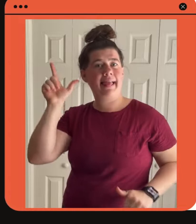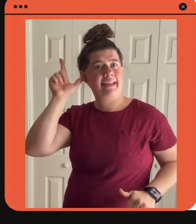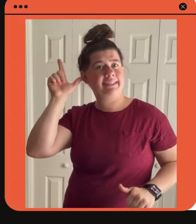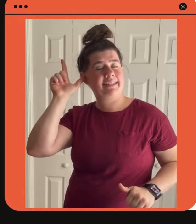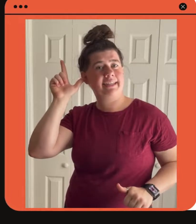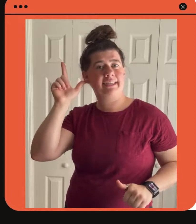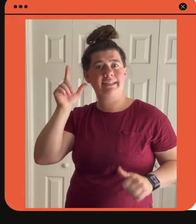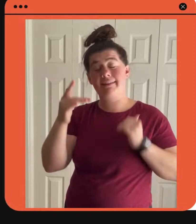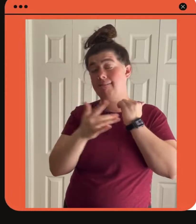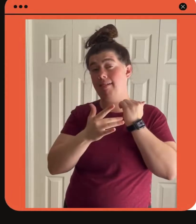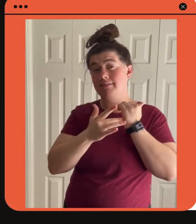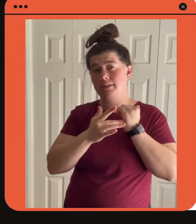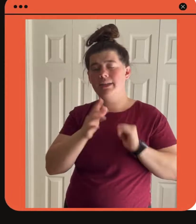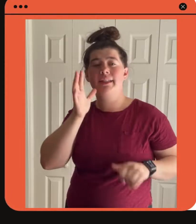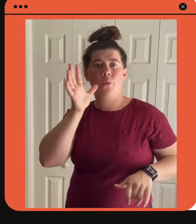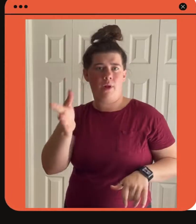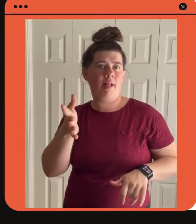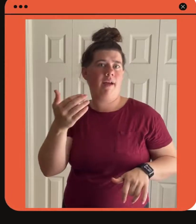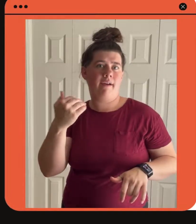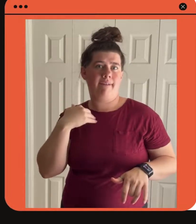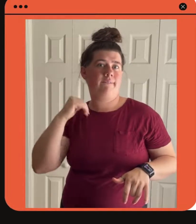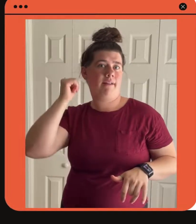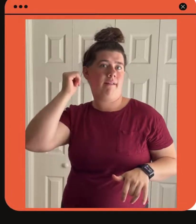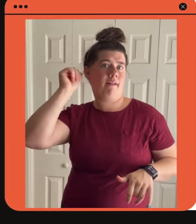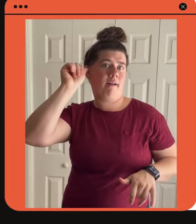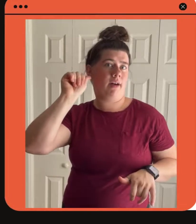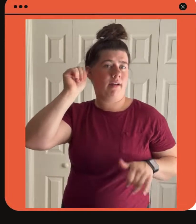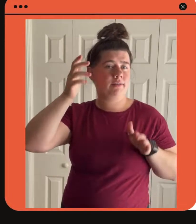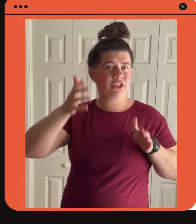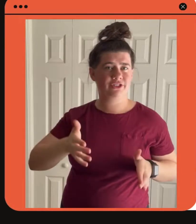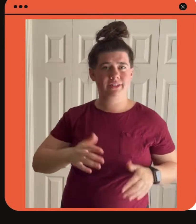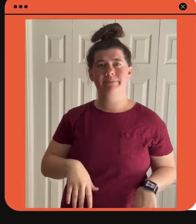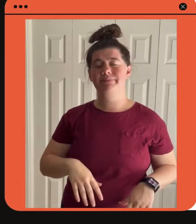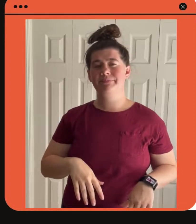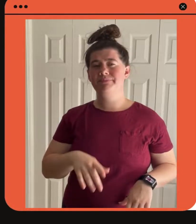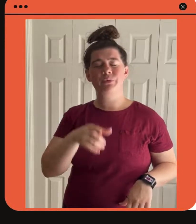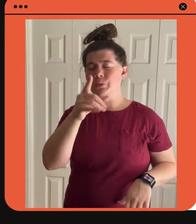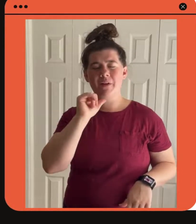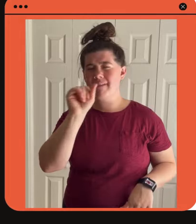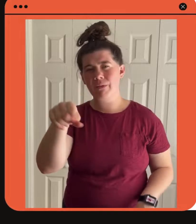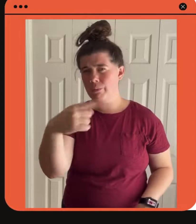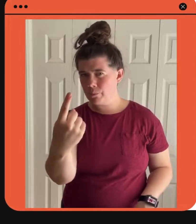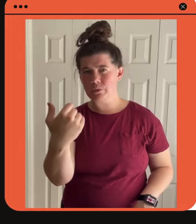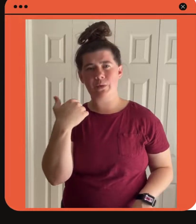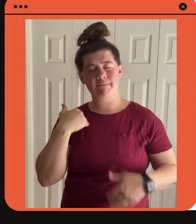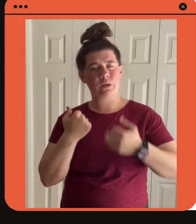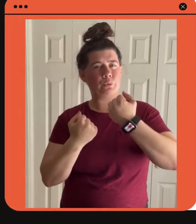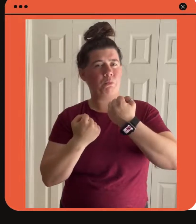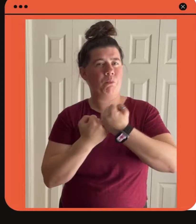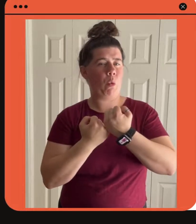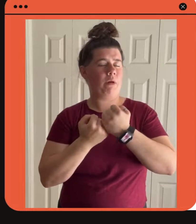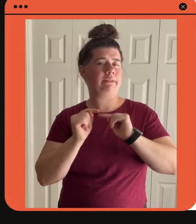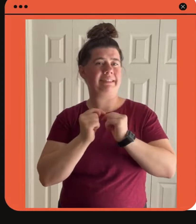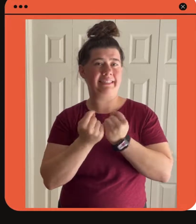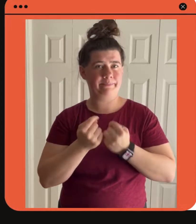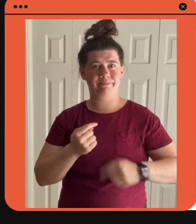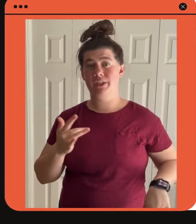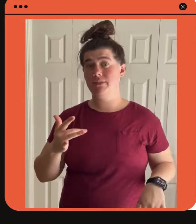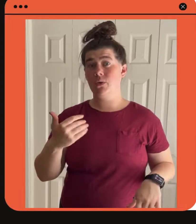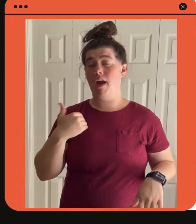assistive listening technology, they will have an audiologist again. You are not alone. You have a support team.